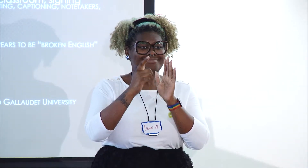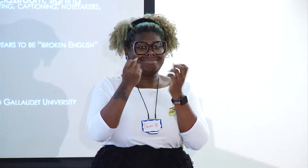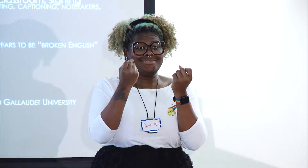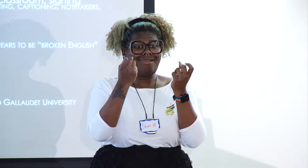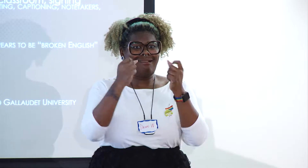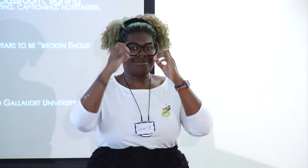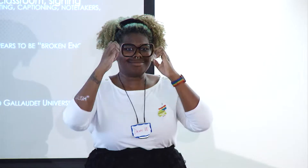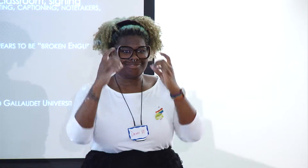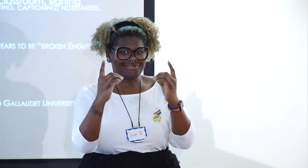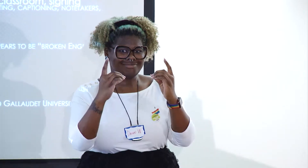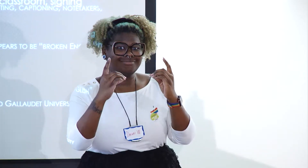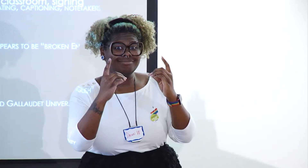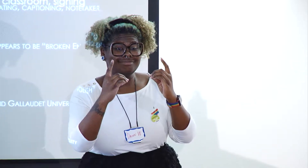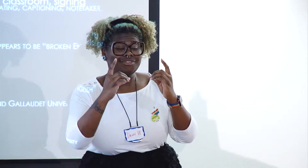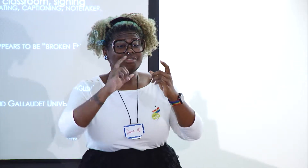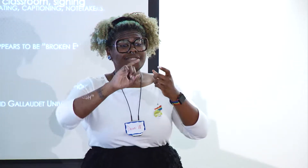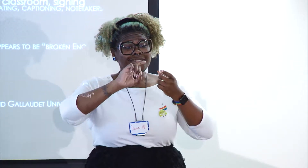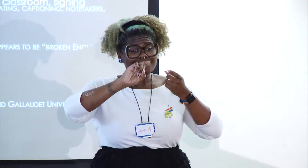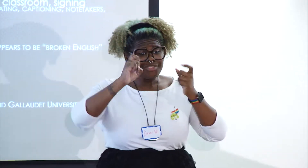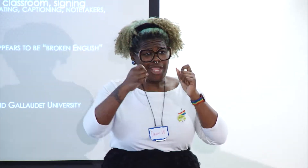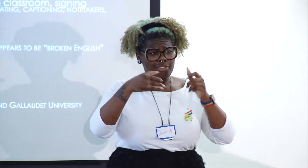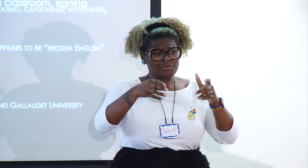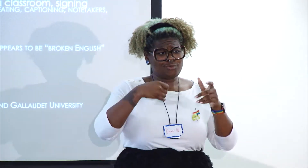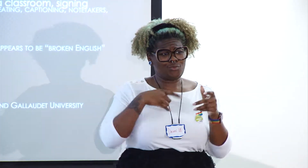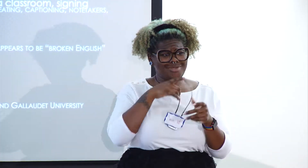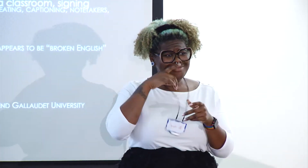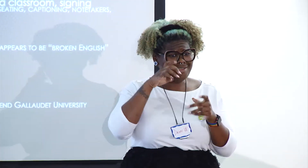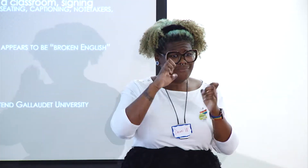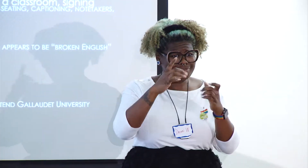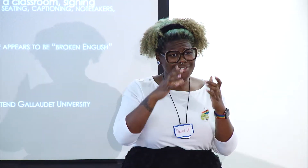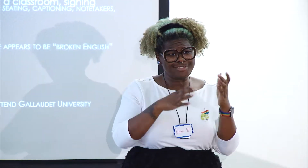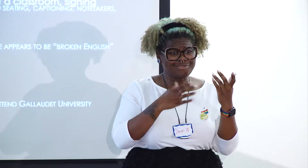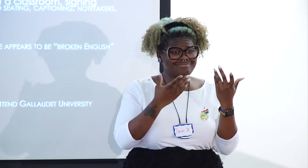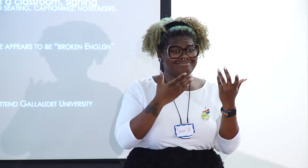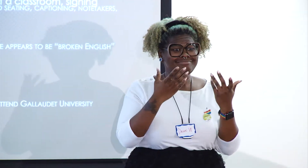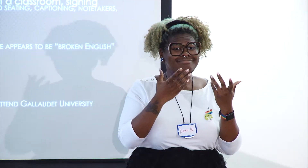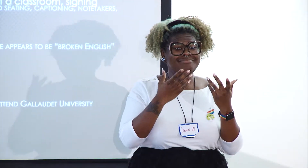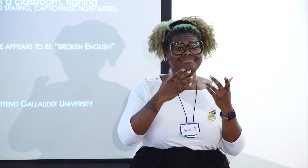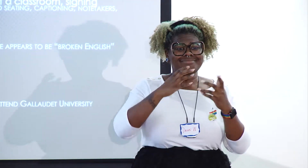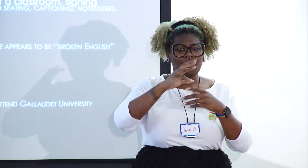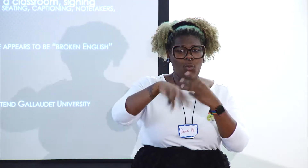banned signing in educational settings throughout the world.